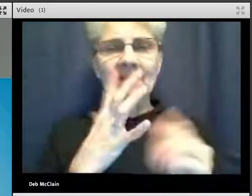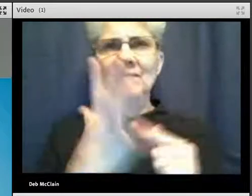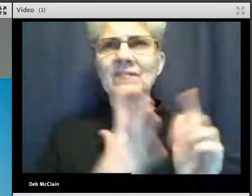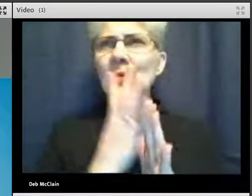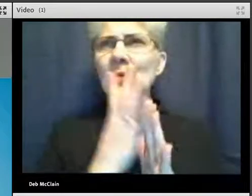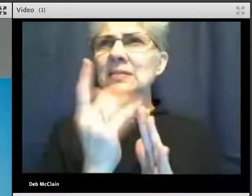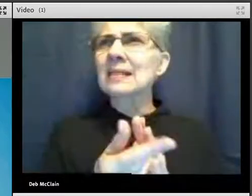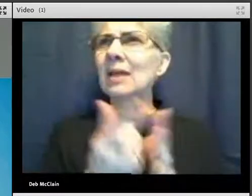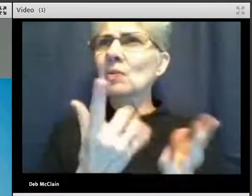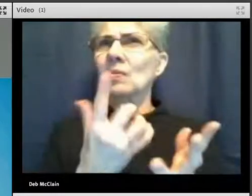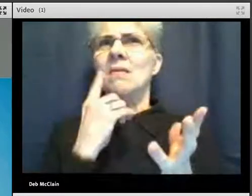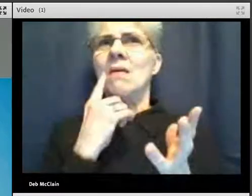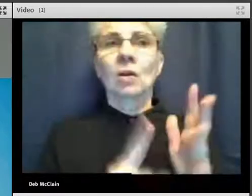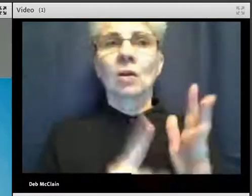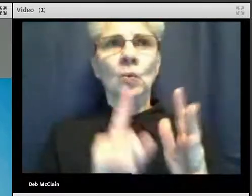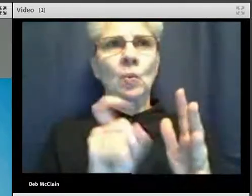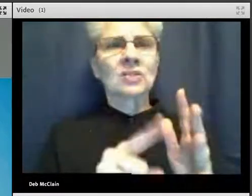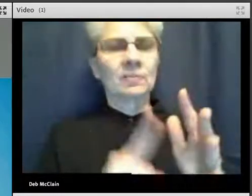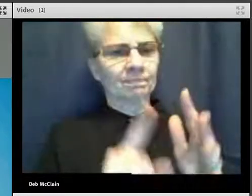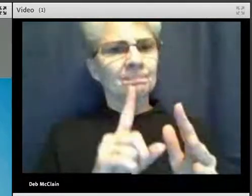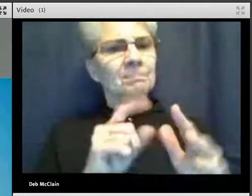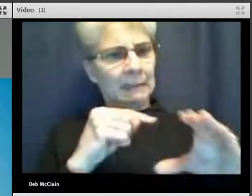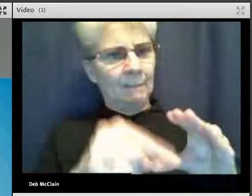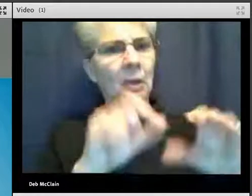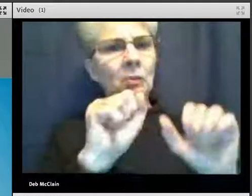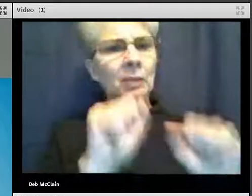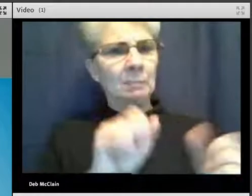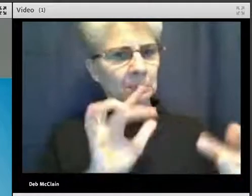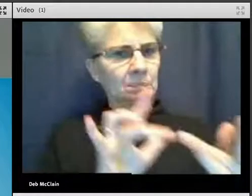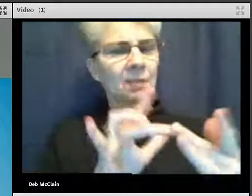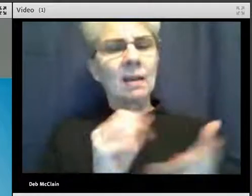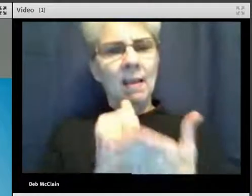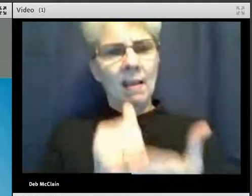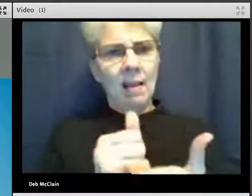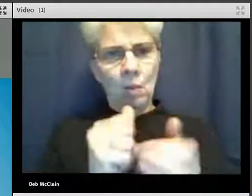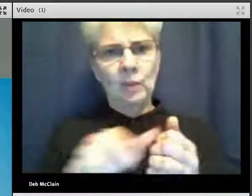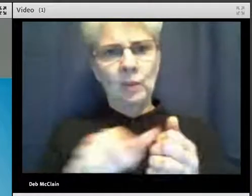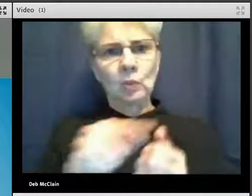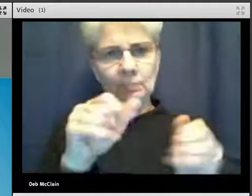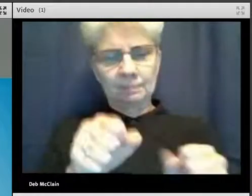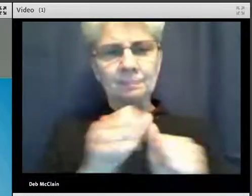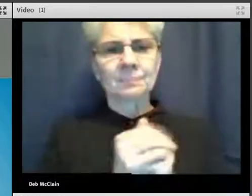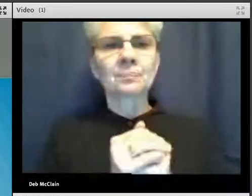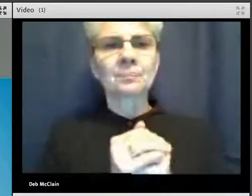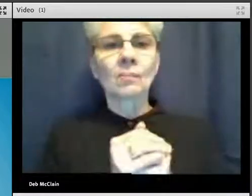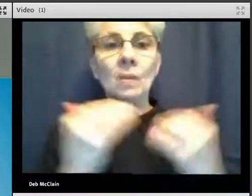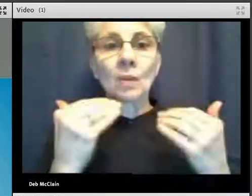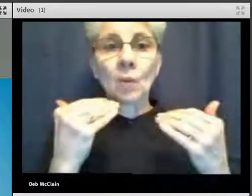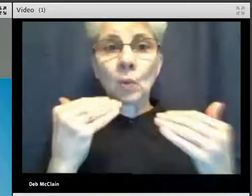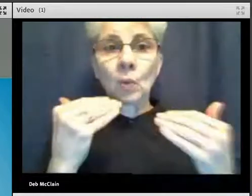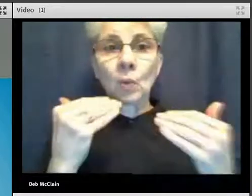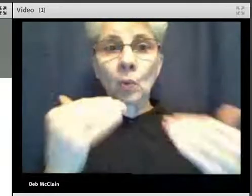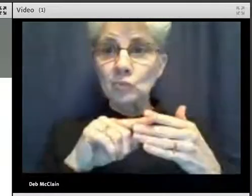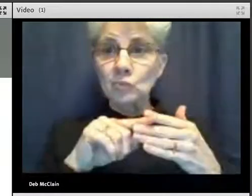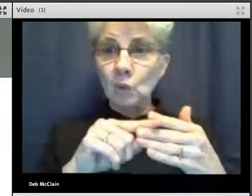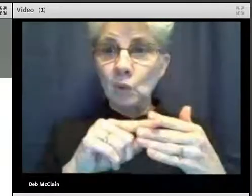you think of your questions, you can e-mail me, and I'm happy to help you with those. So let's, without further ado, get started.